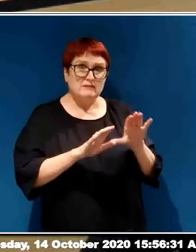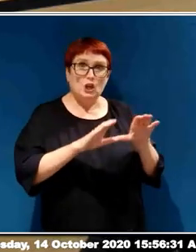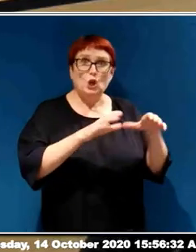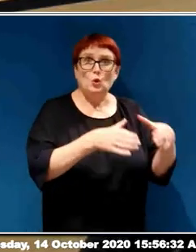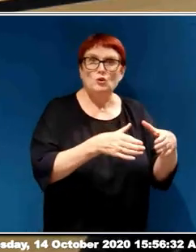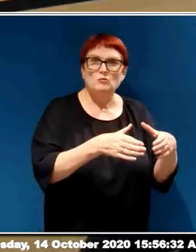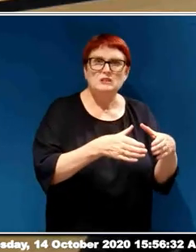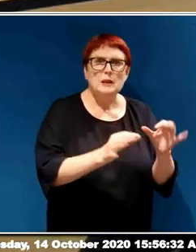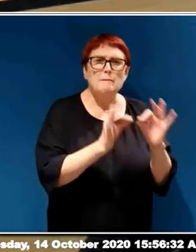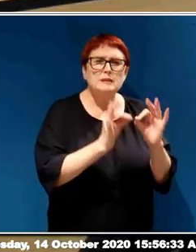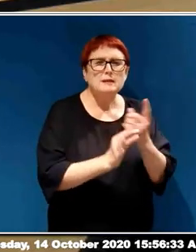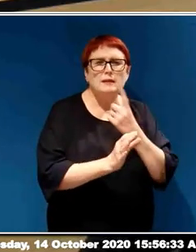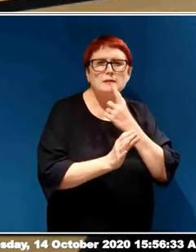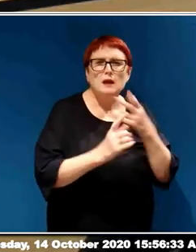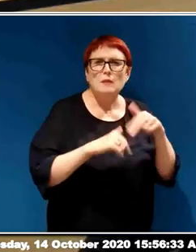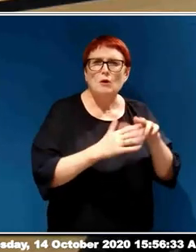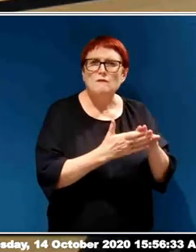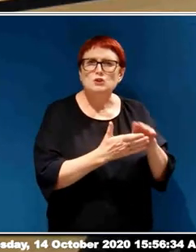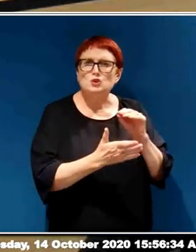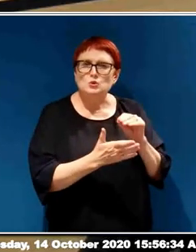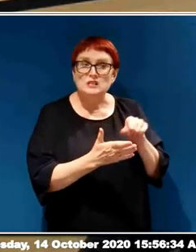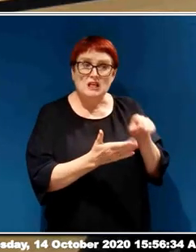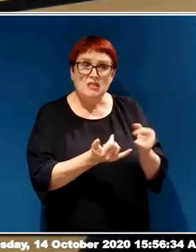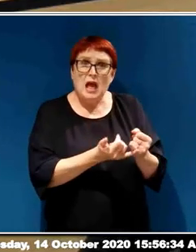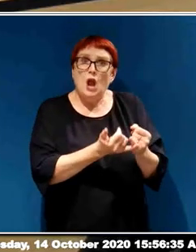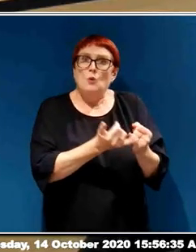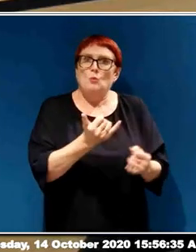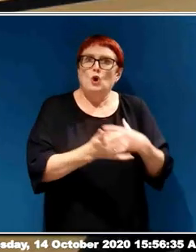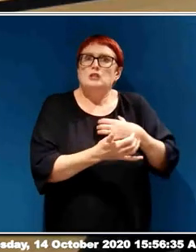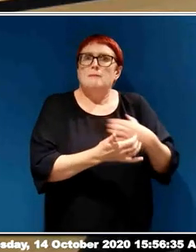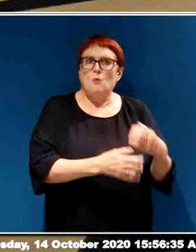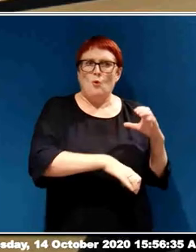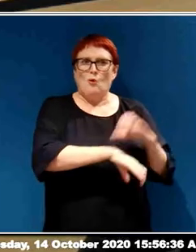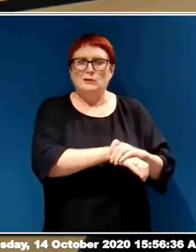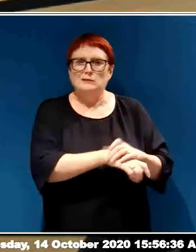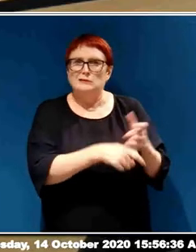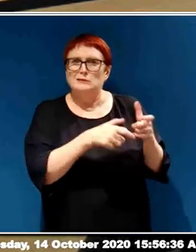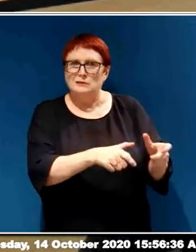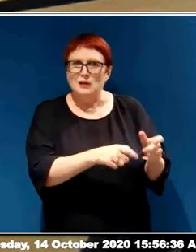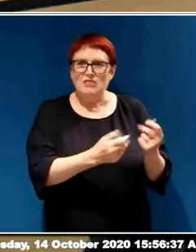higher rates of restrictive practices, for example, students with particular